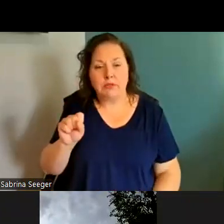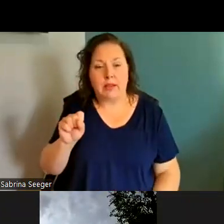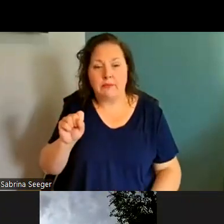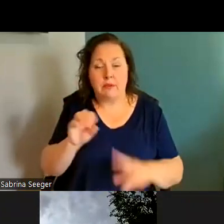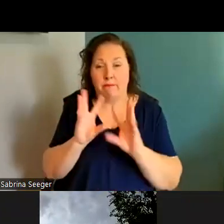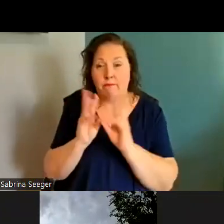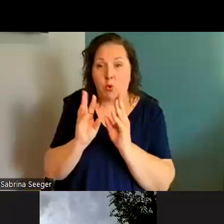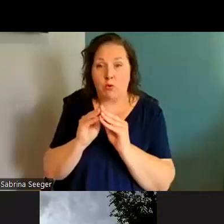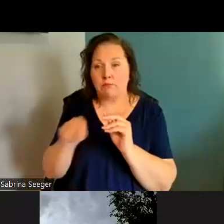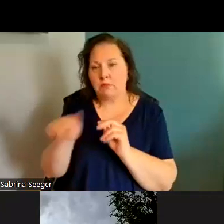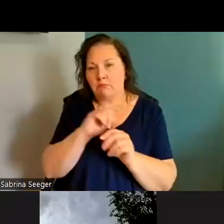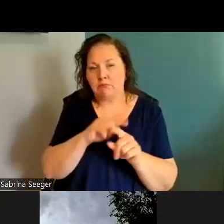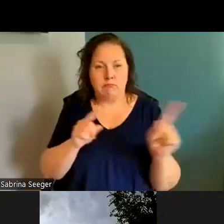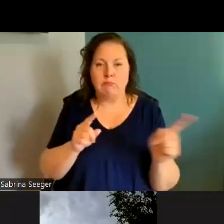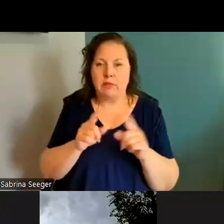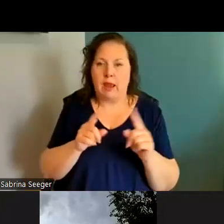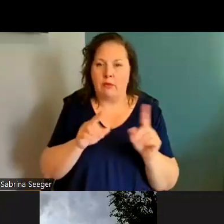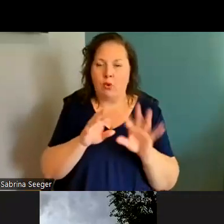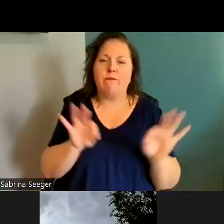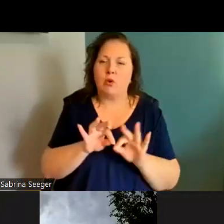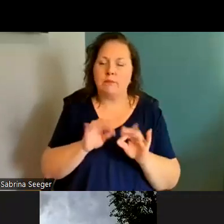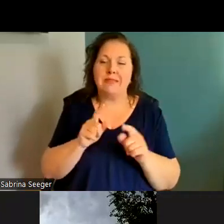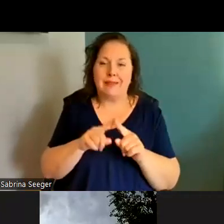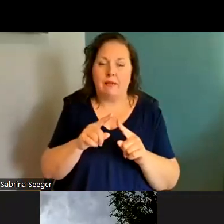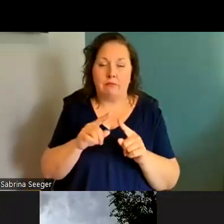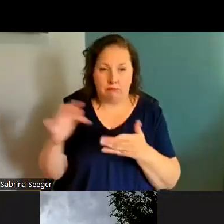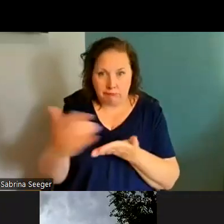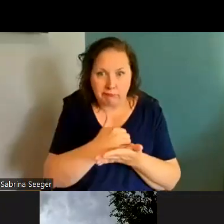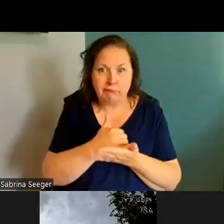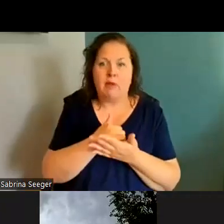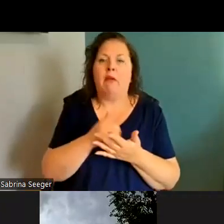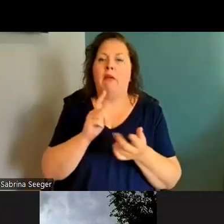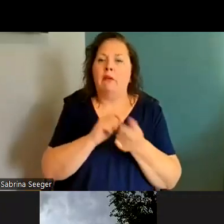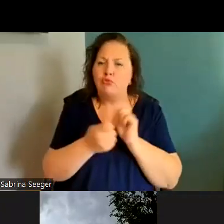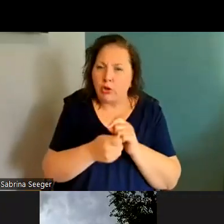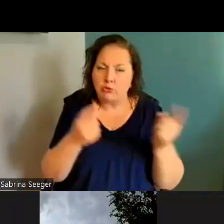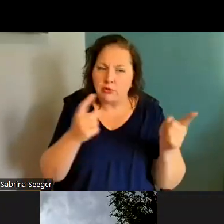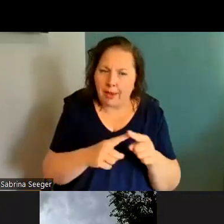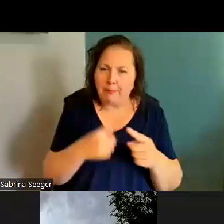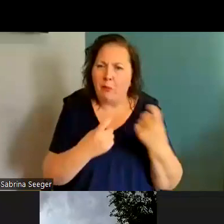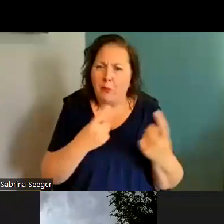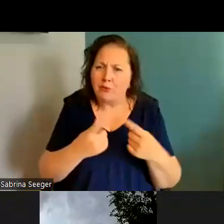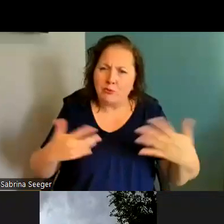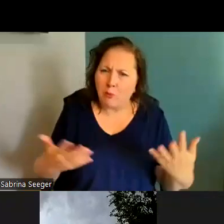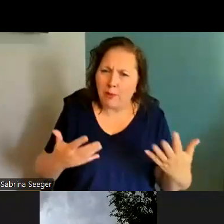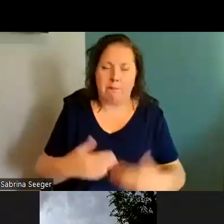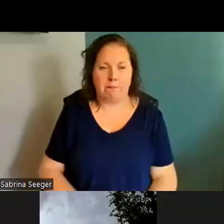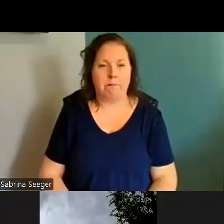shared with the field as another way to collect questions related to these changes. Parents can